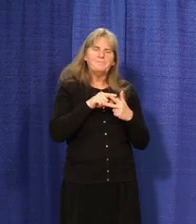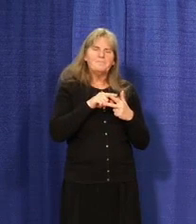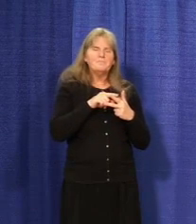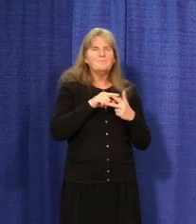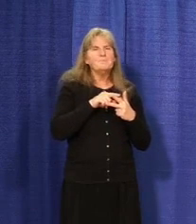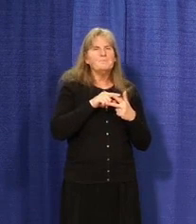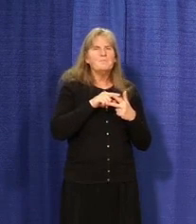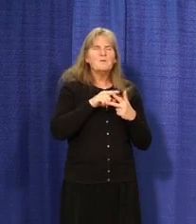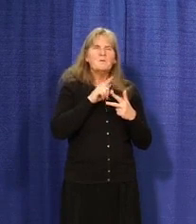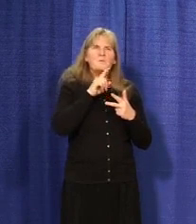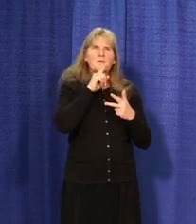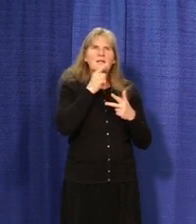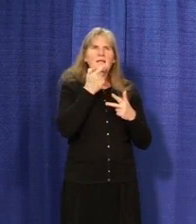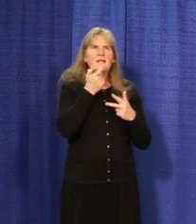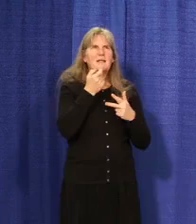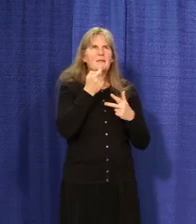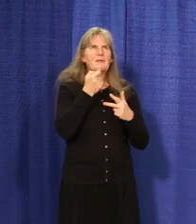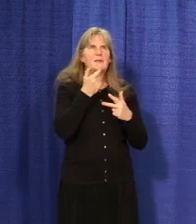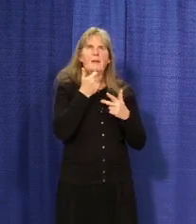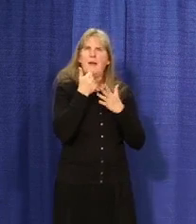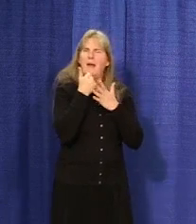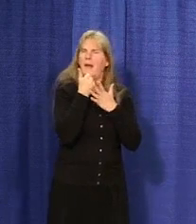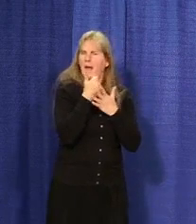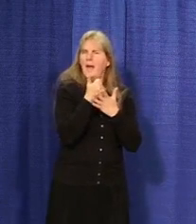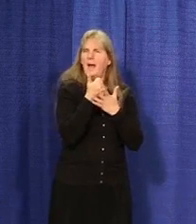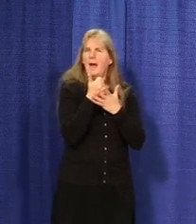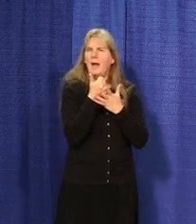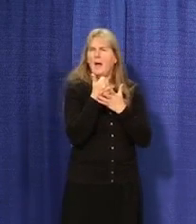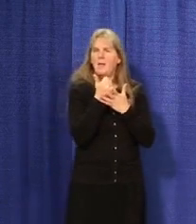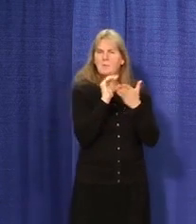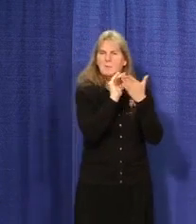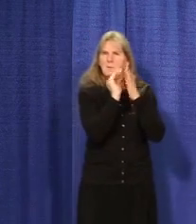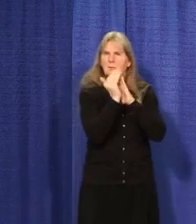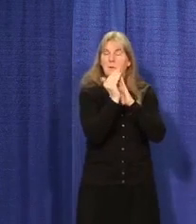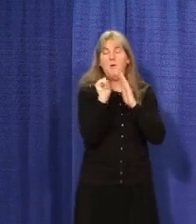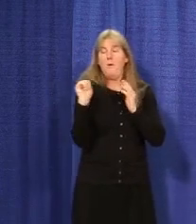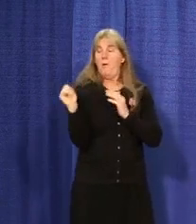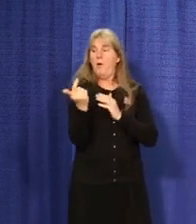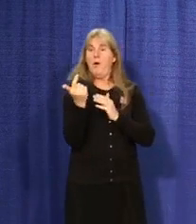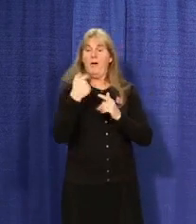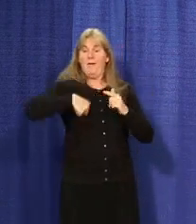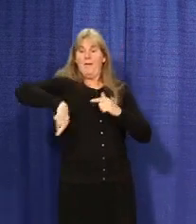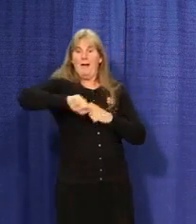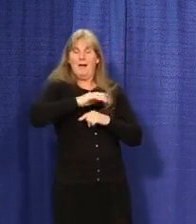This is maybe a gift in a way, to all of us to look at what are